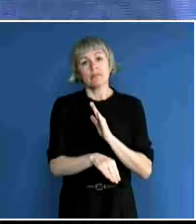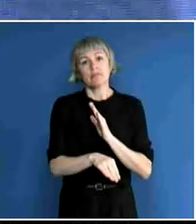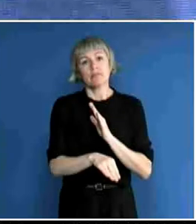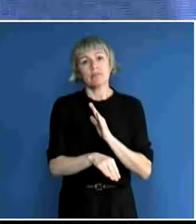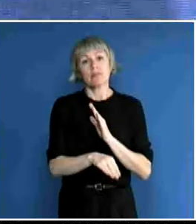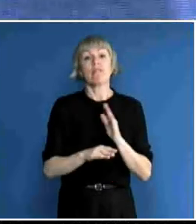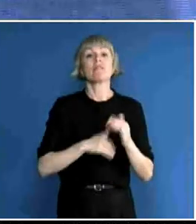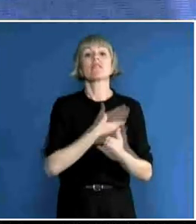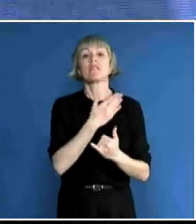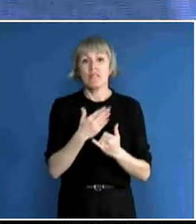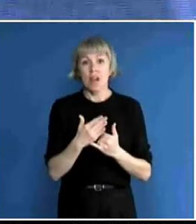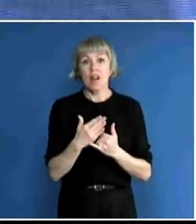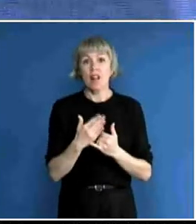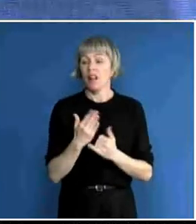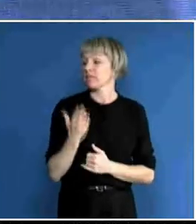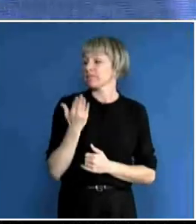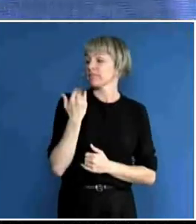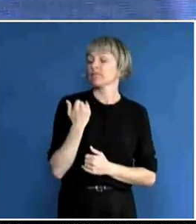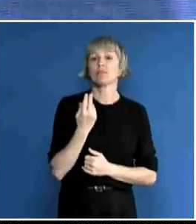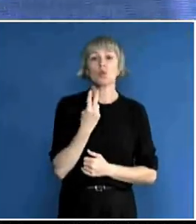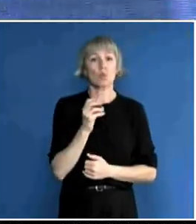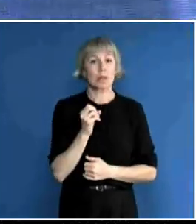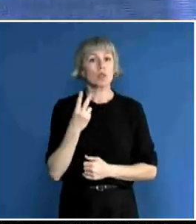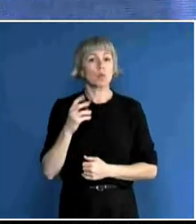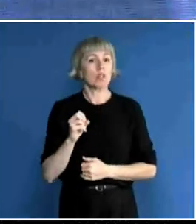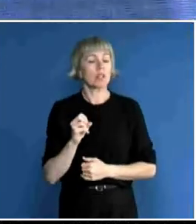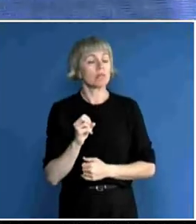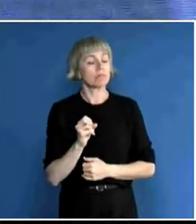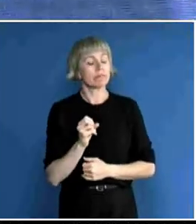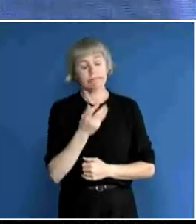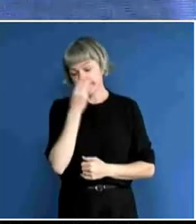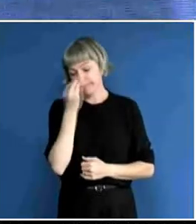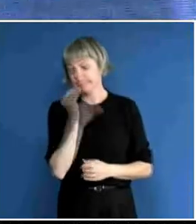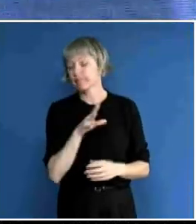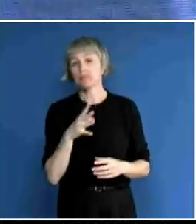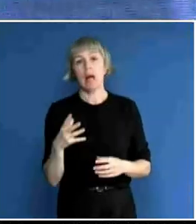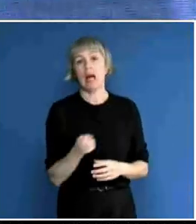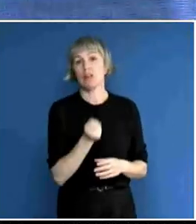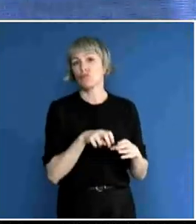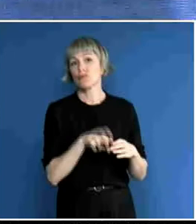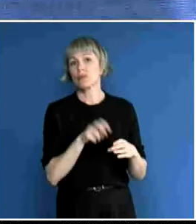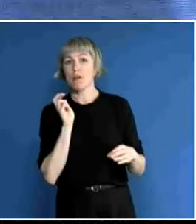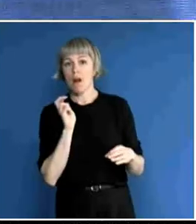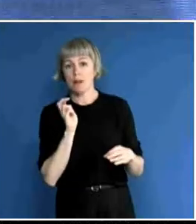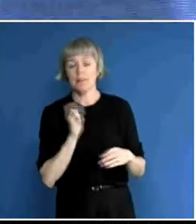BusyBeans. Commissioners, Mzia will tell you that her life and her health are still